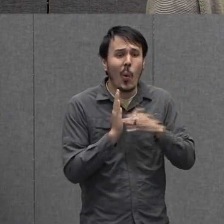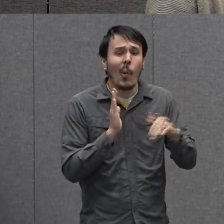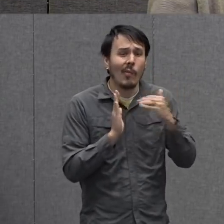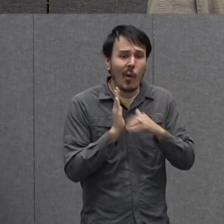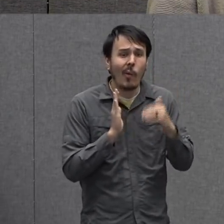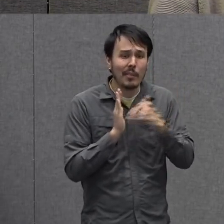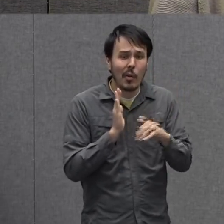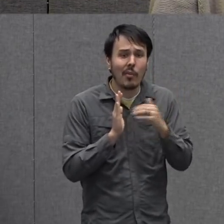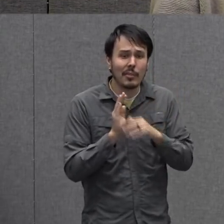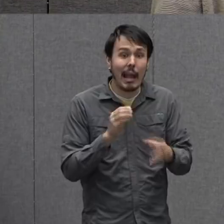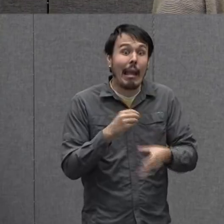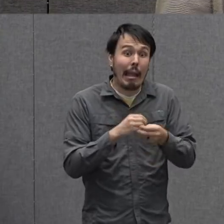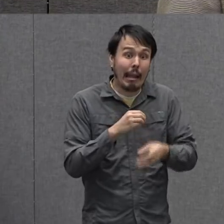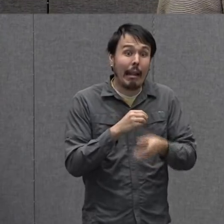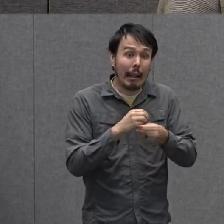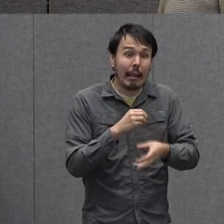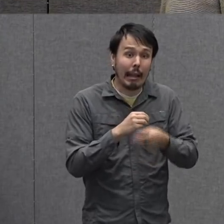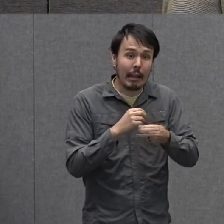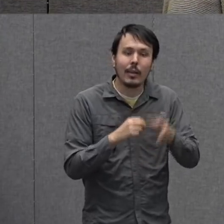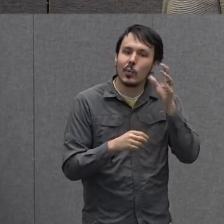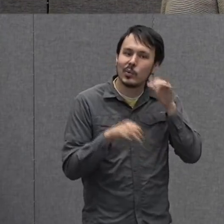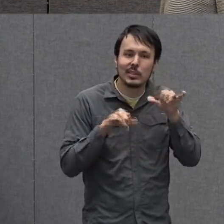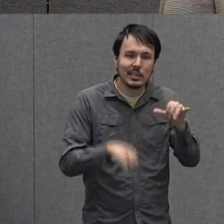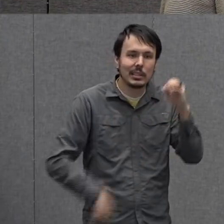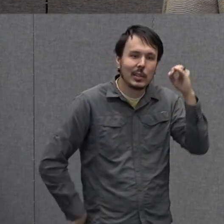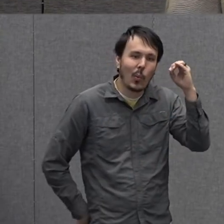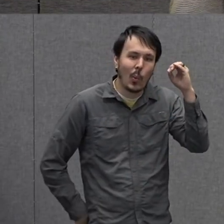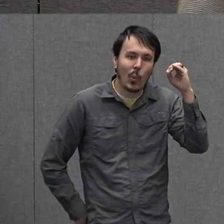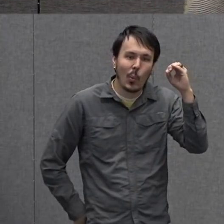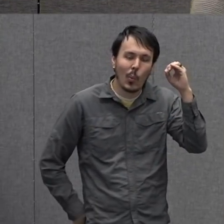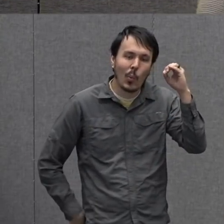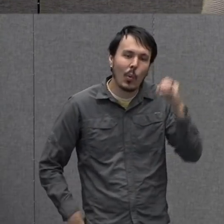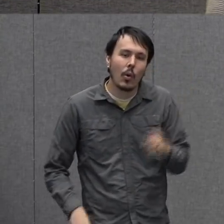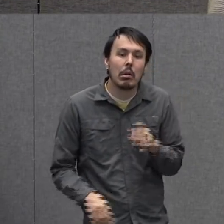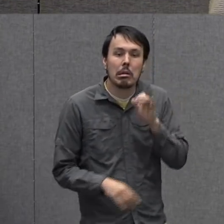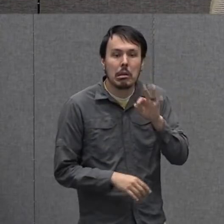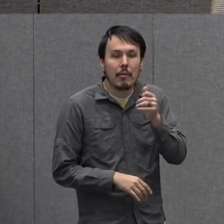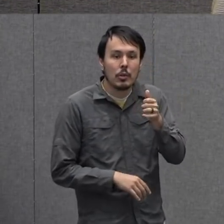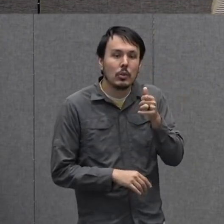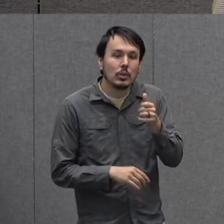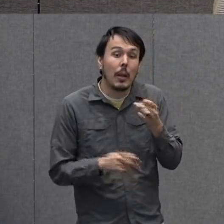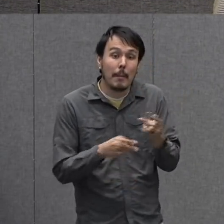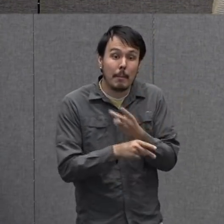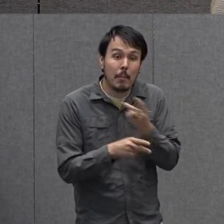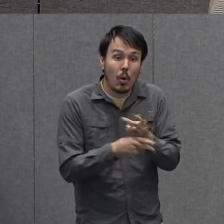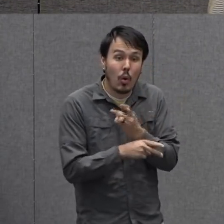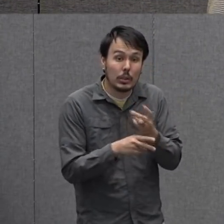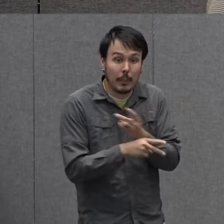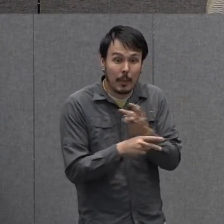you're still gonna have zero. So it's always gonna be zero. And if you multiply by one of any number,